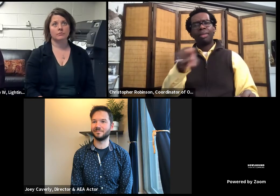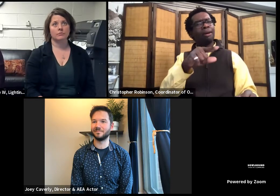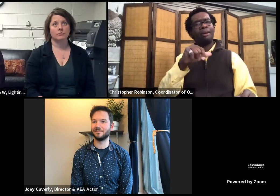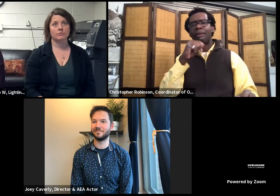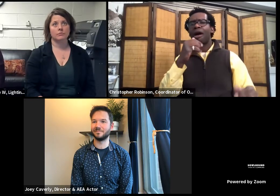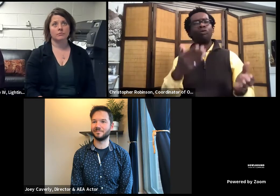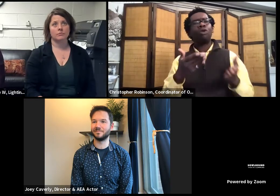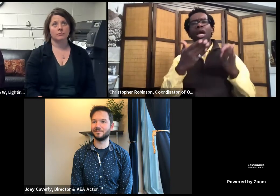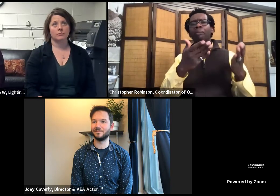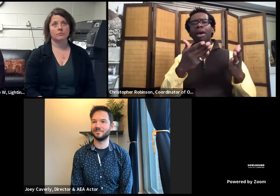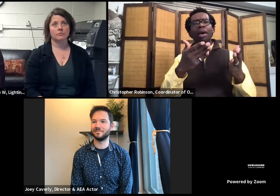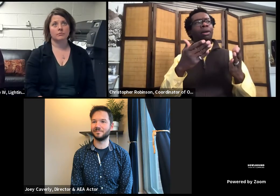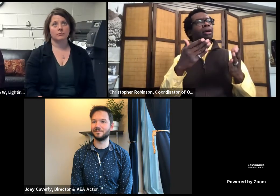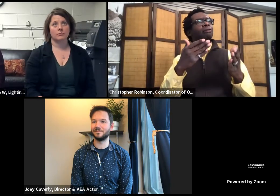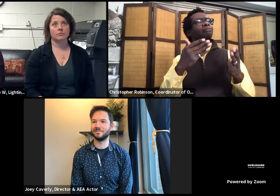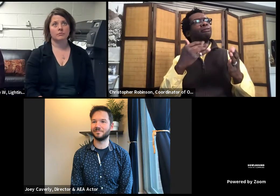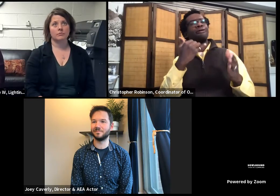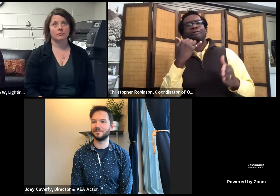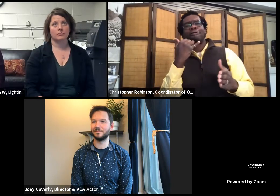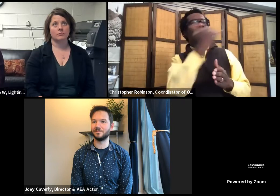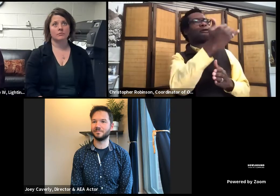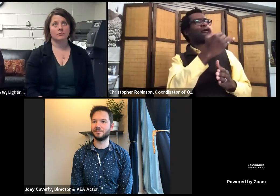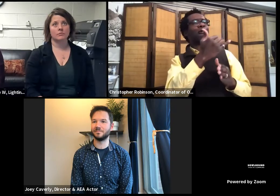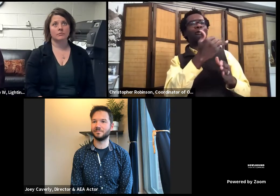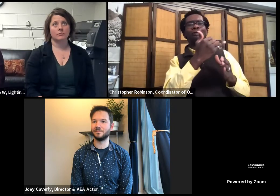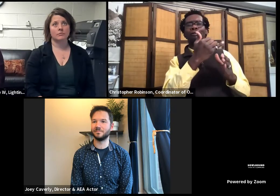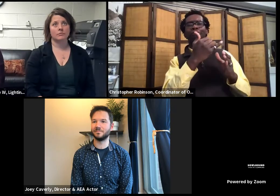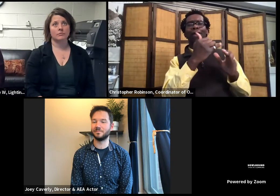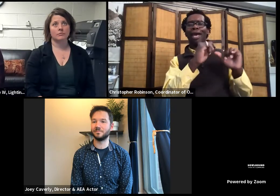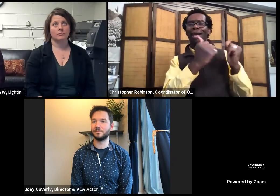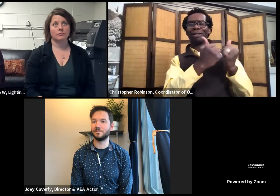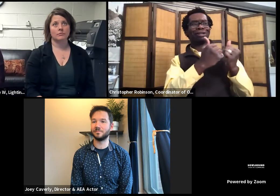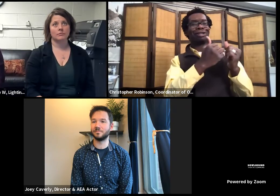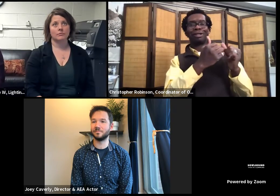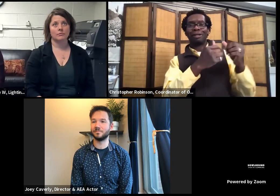that you're not recommending that they call an agency